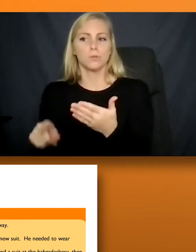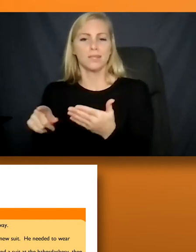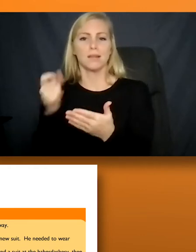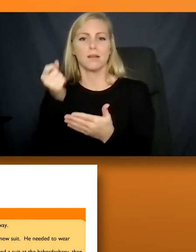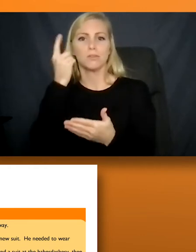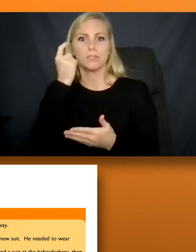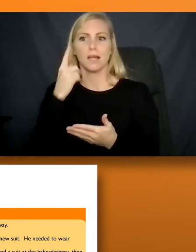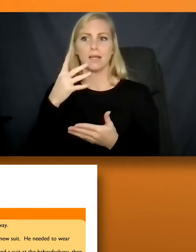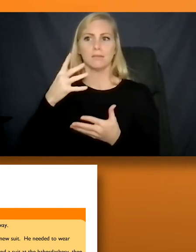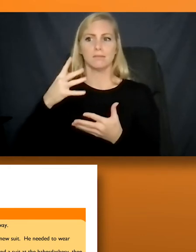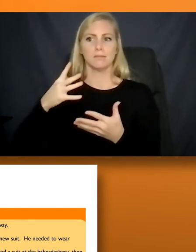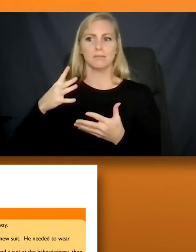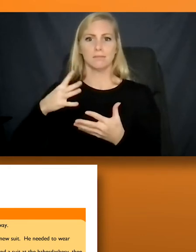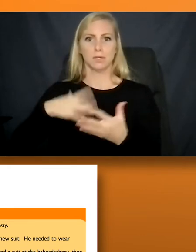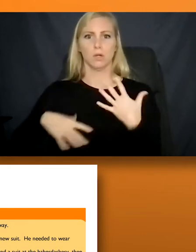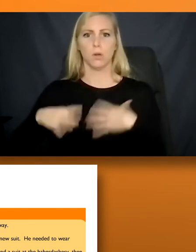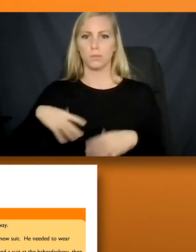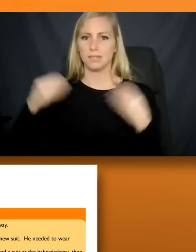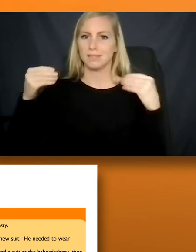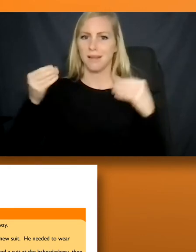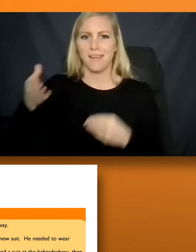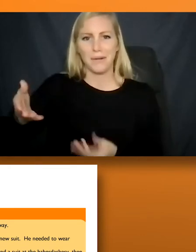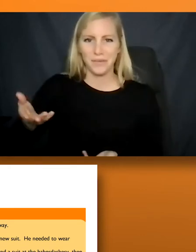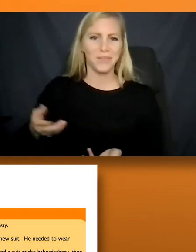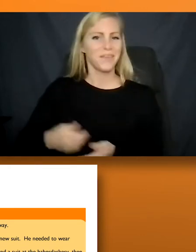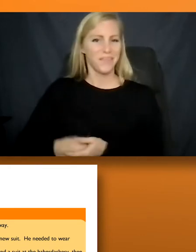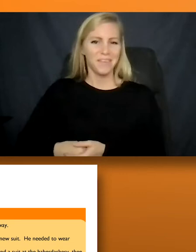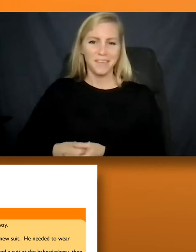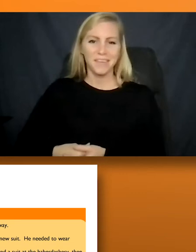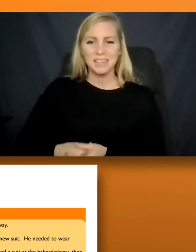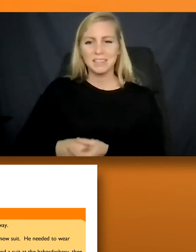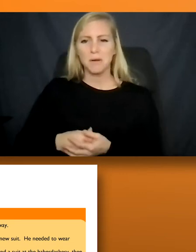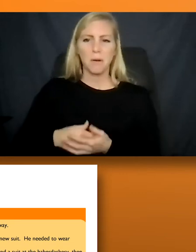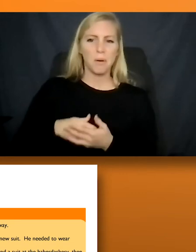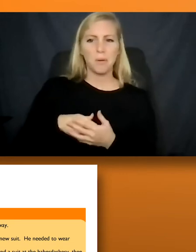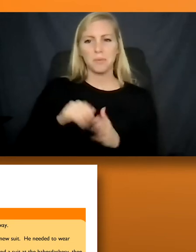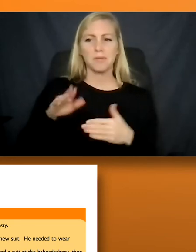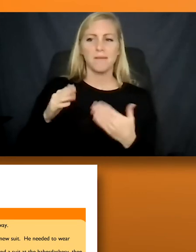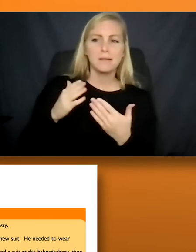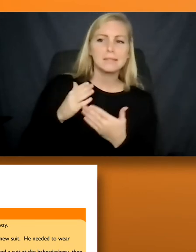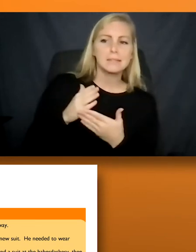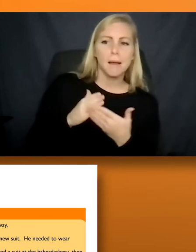or at least where clothes are sold, or at least where suits are sold, right? So, it gives them a little bit of an idea.